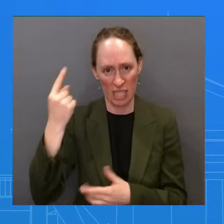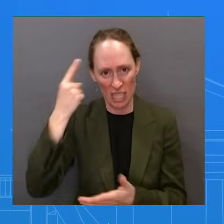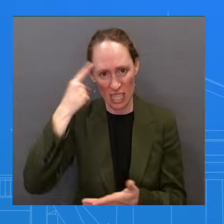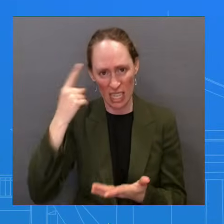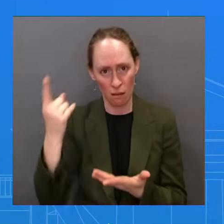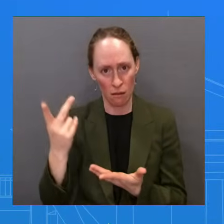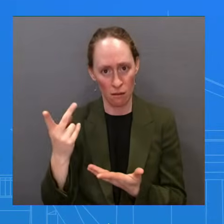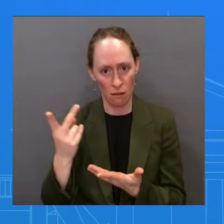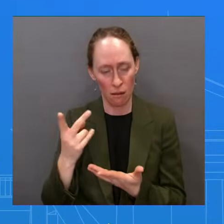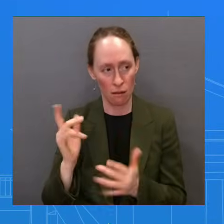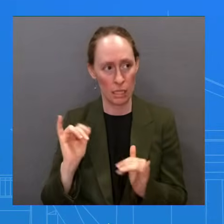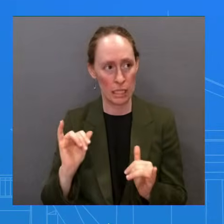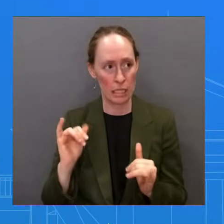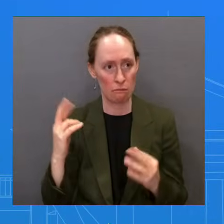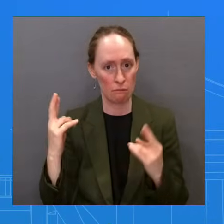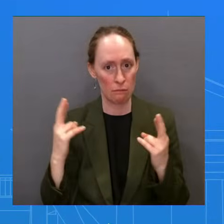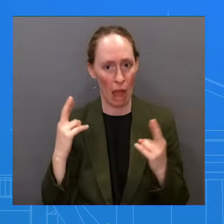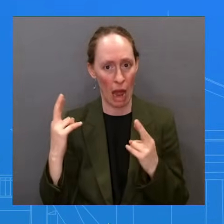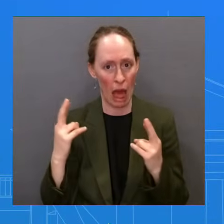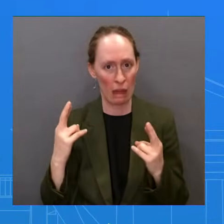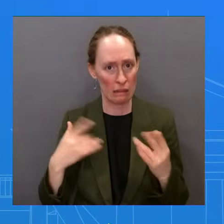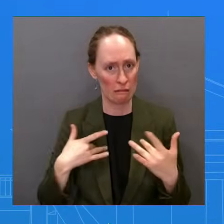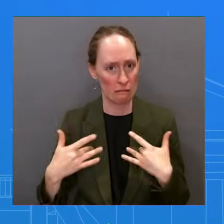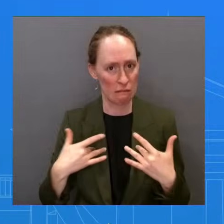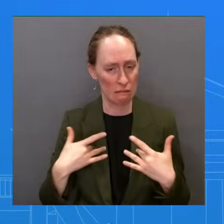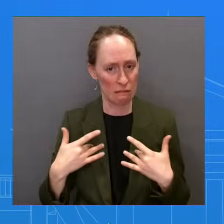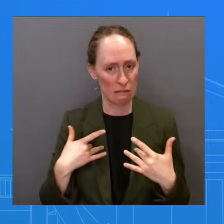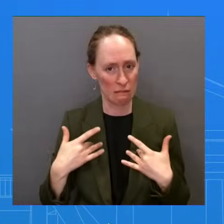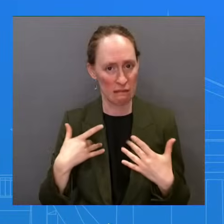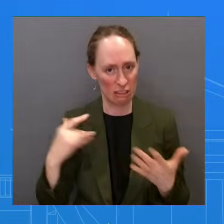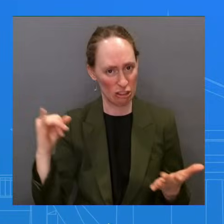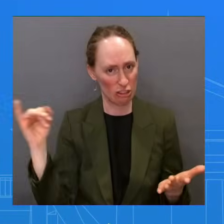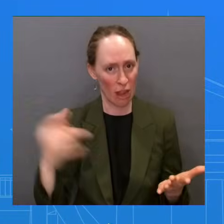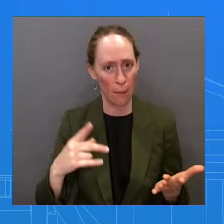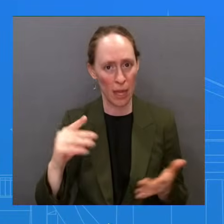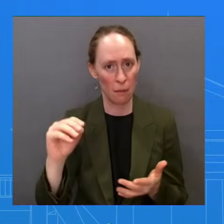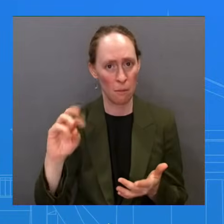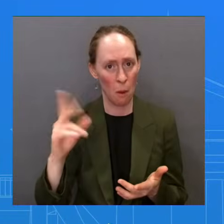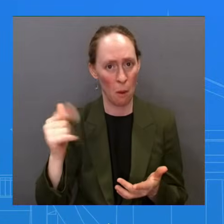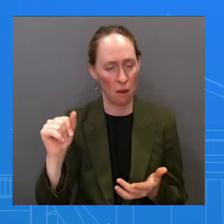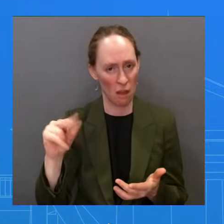As it relates to JPMorgan, FDIC has the statu- -- statutory obligation to choose the path